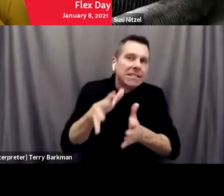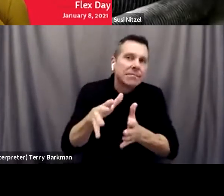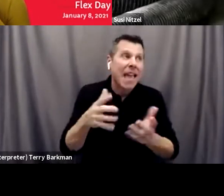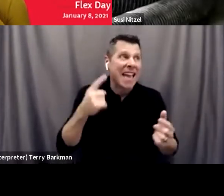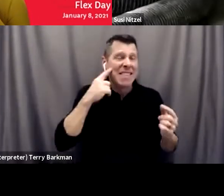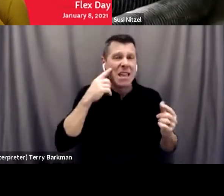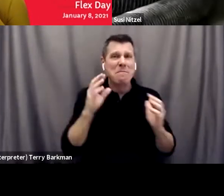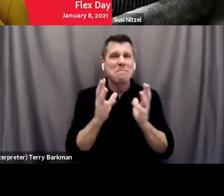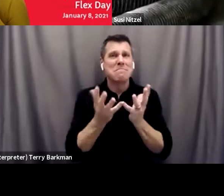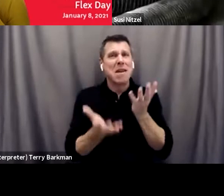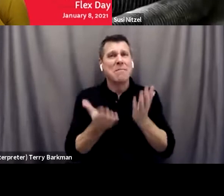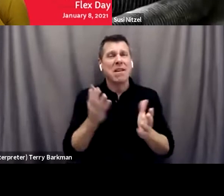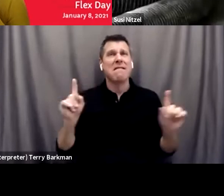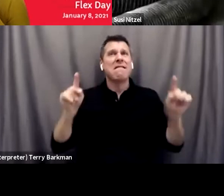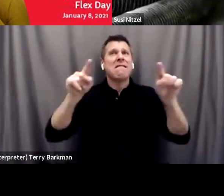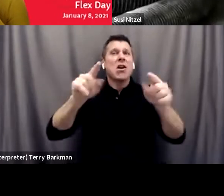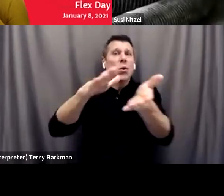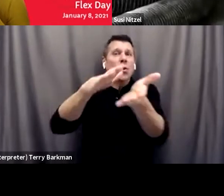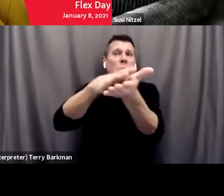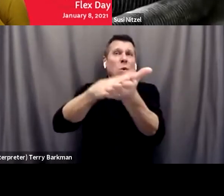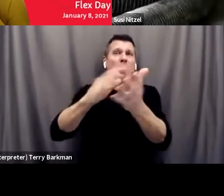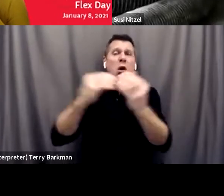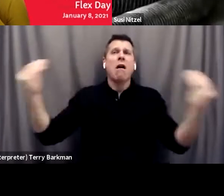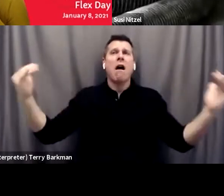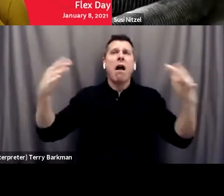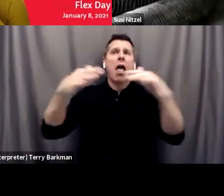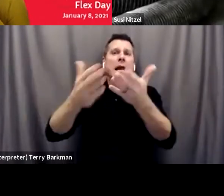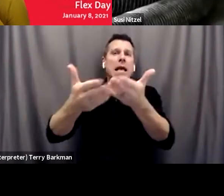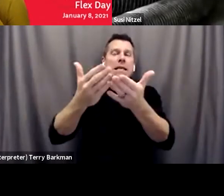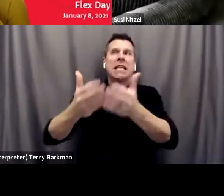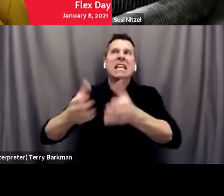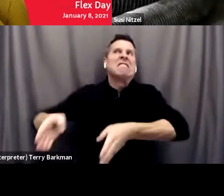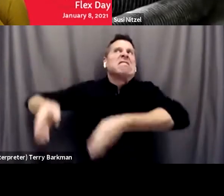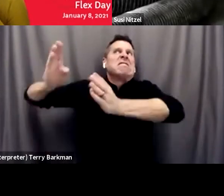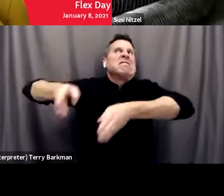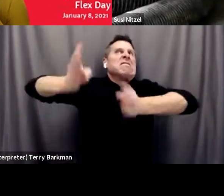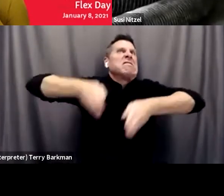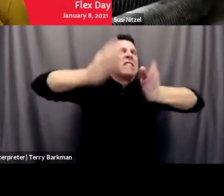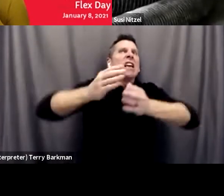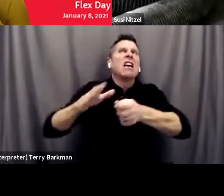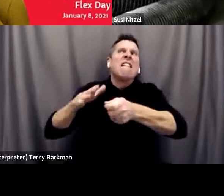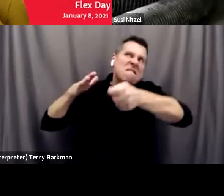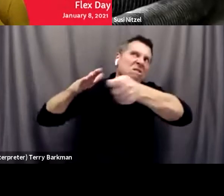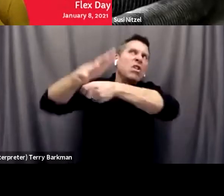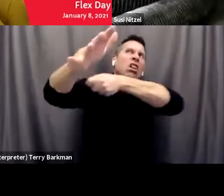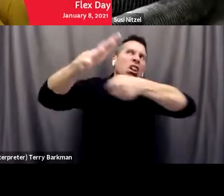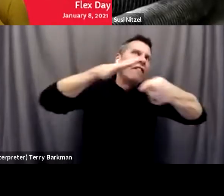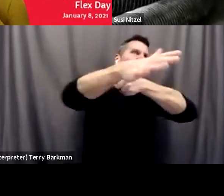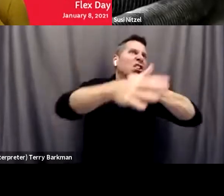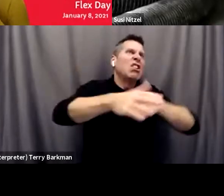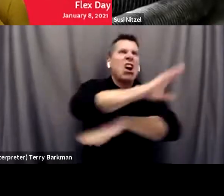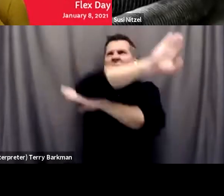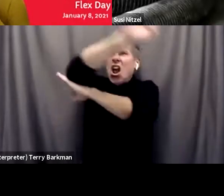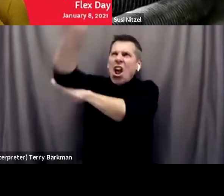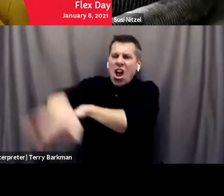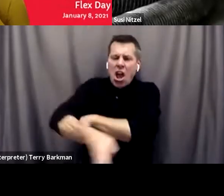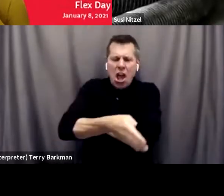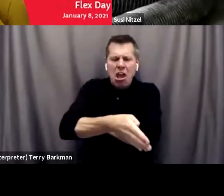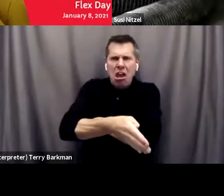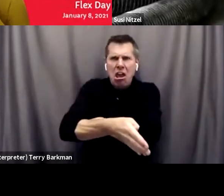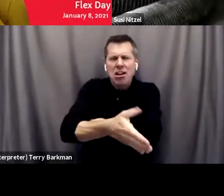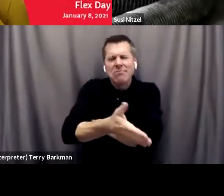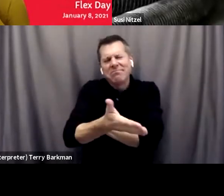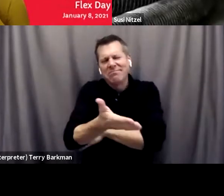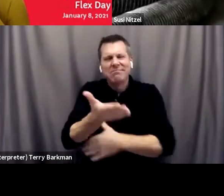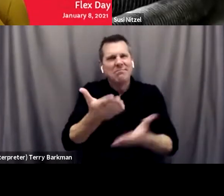might not mean that every single building in office has to be open and fully staffed until 10 o'clock at night. Just by students being